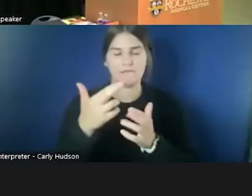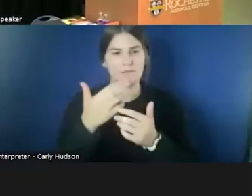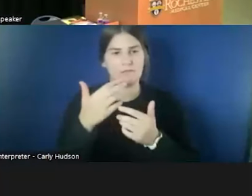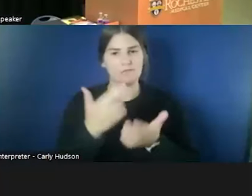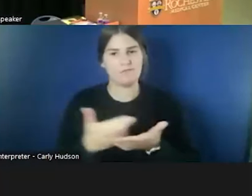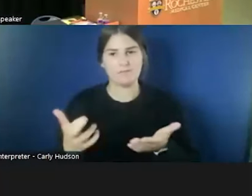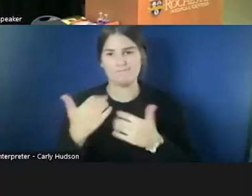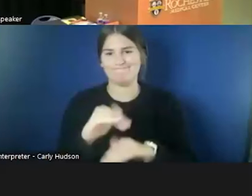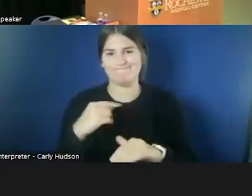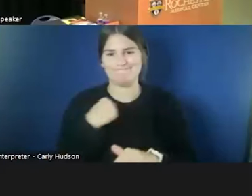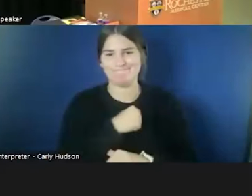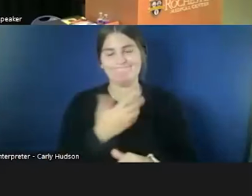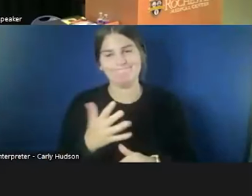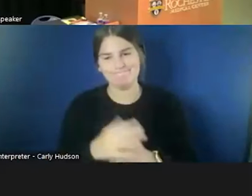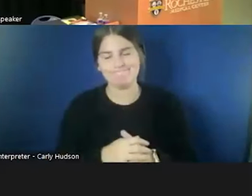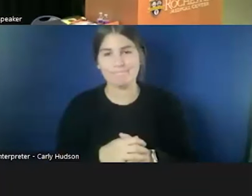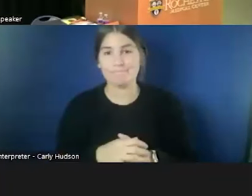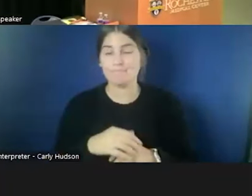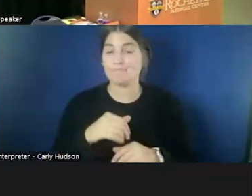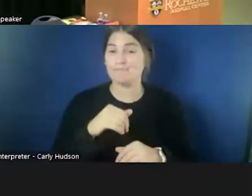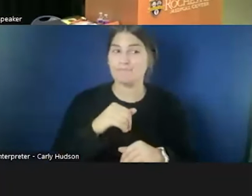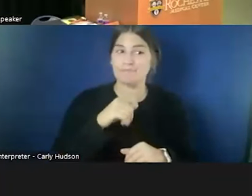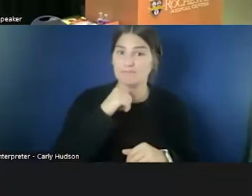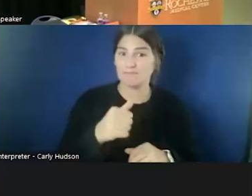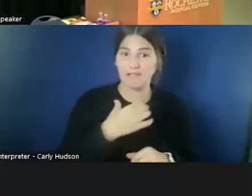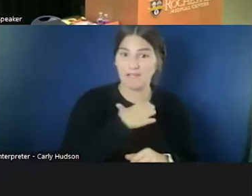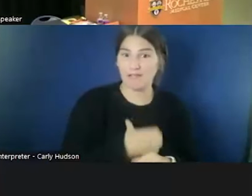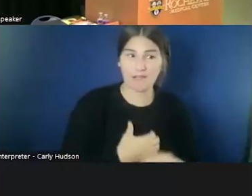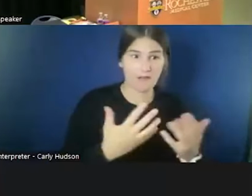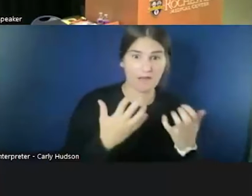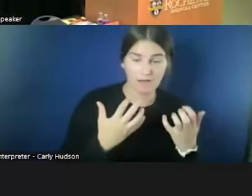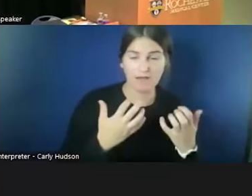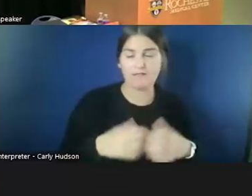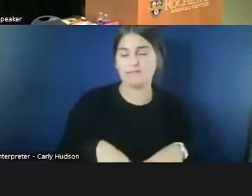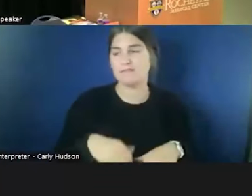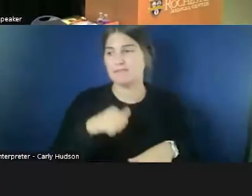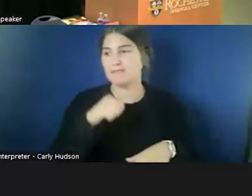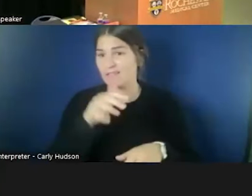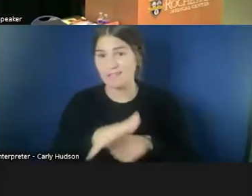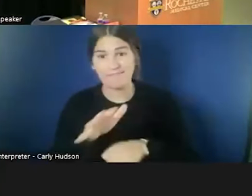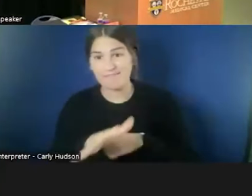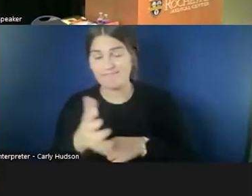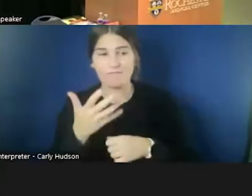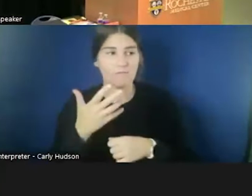not the the will the lack of will it's not the lack of um knowledge or the lack of determinance